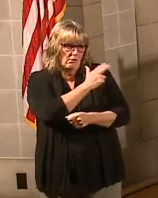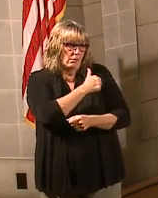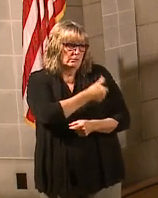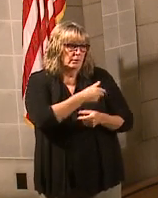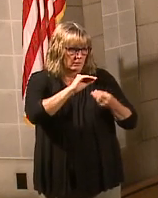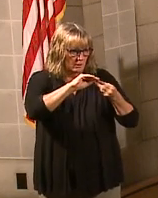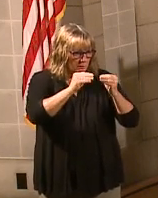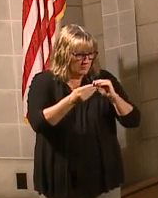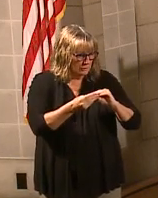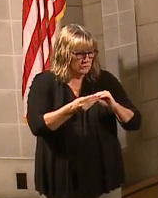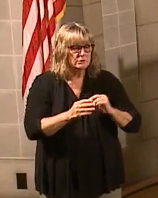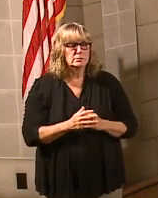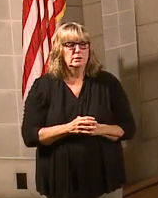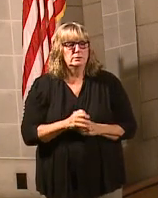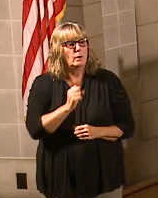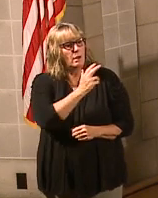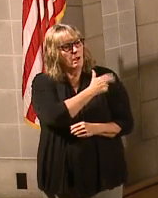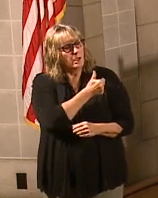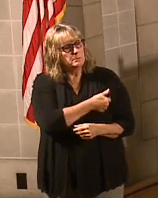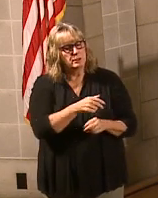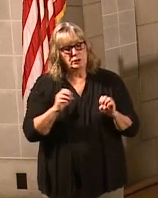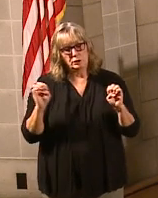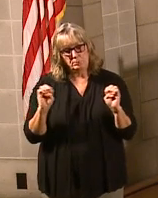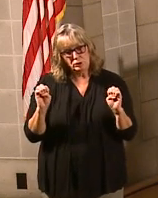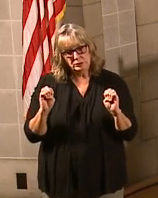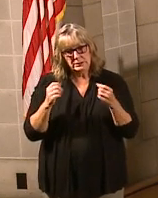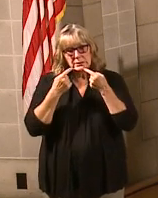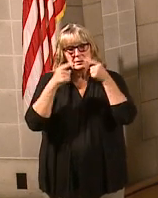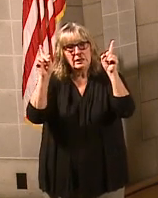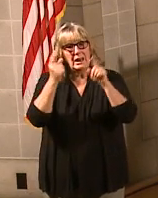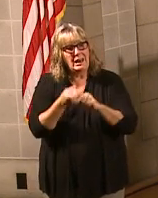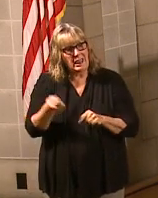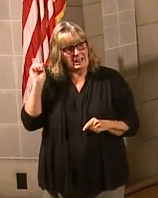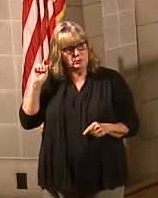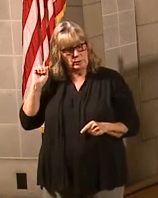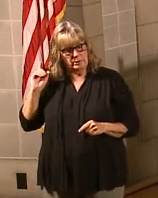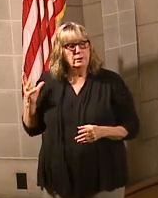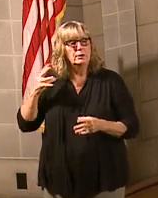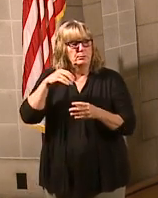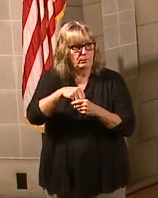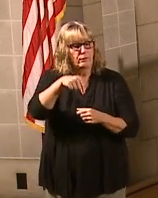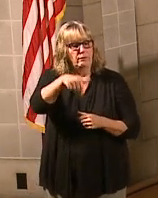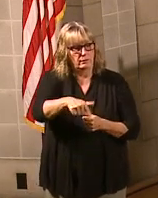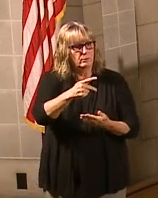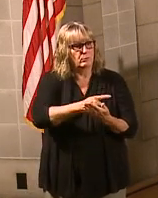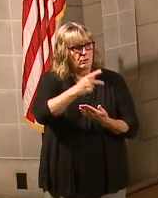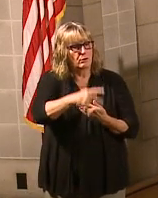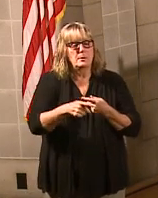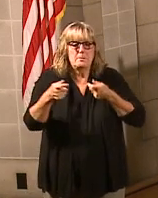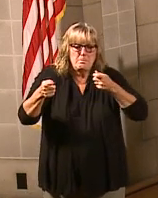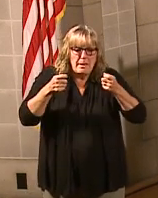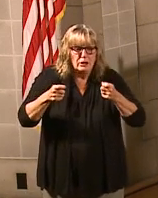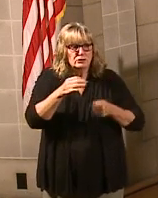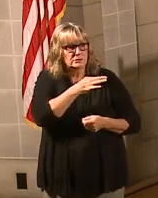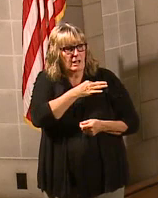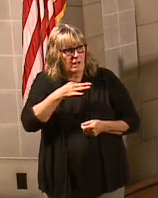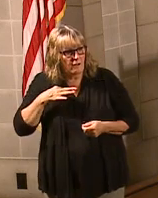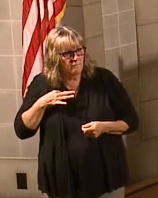TRANSFER EARLIER ON IN THE PANDEMIC. THIS TIME IT'S AROUND AND IT'S ALWAYS BEEN AROUND MANAGING